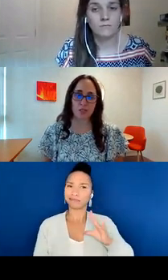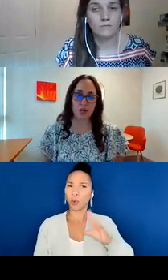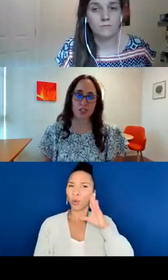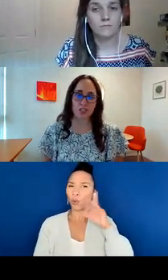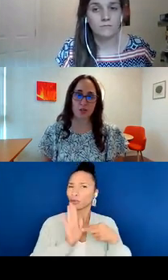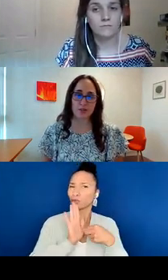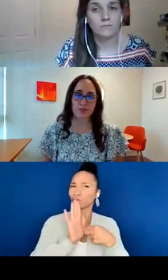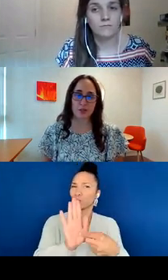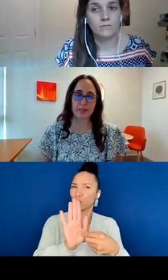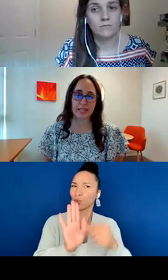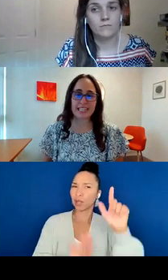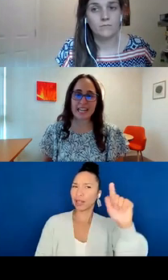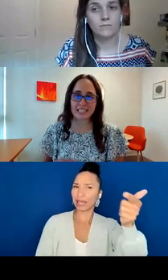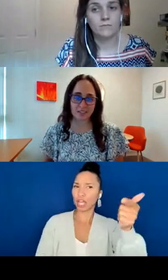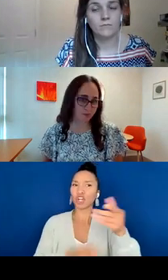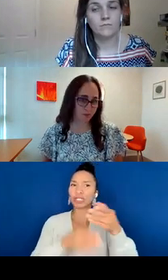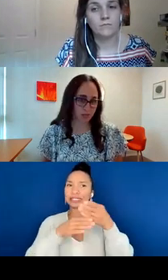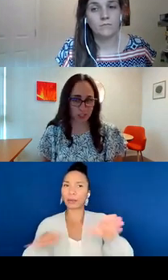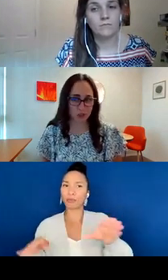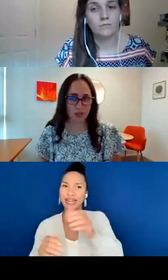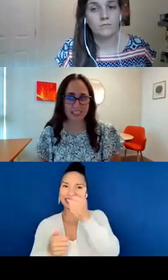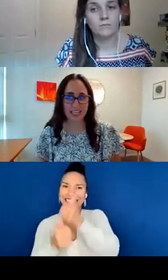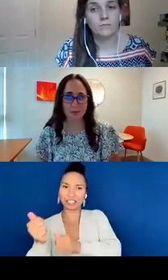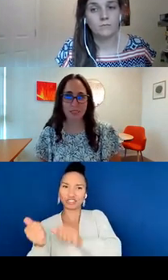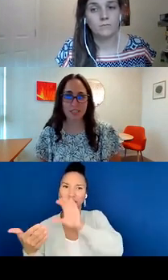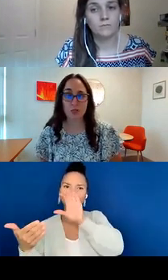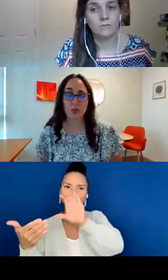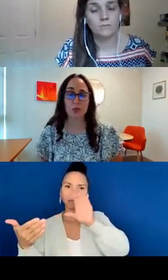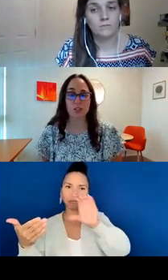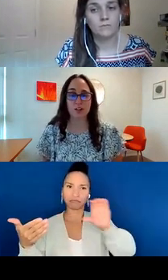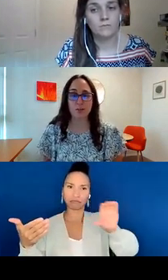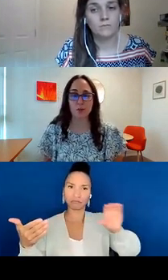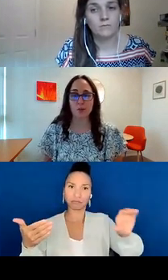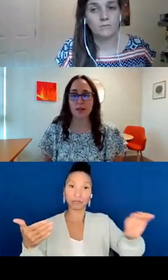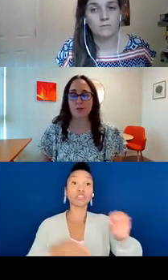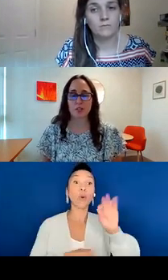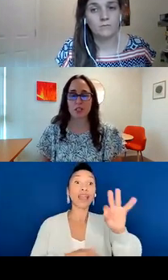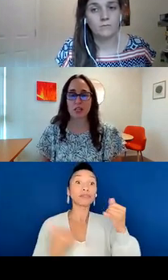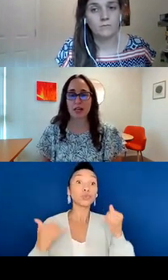They do encourage you if you get a taste of the information you want today, please do go to your grant program.